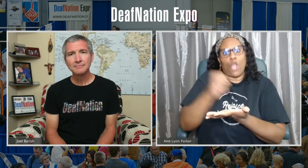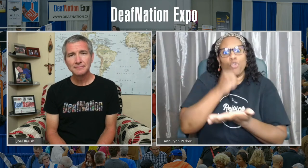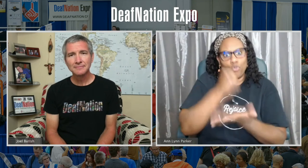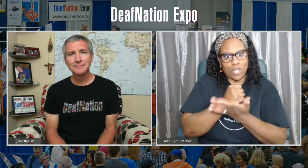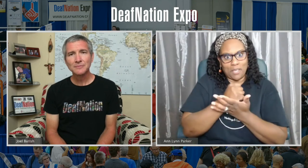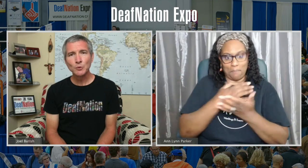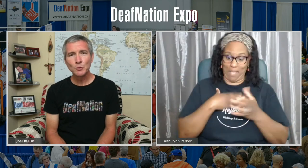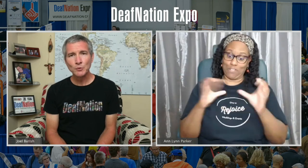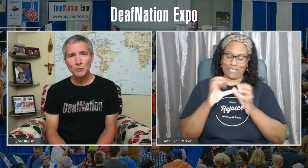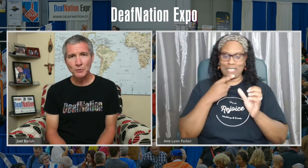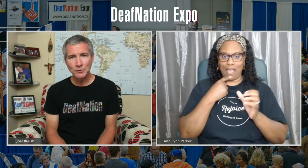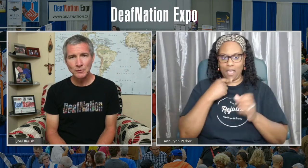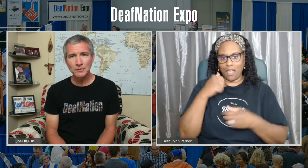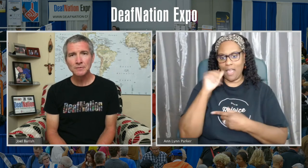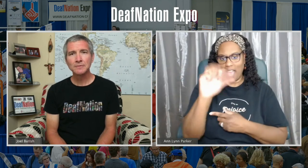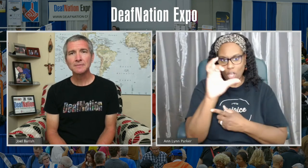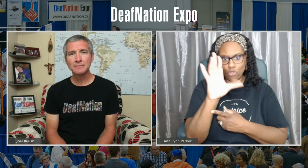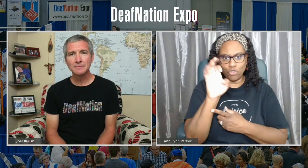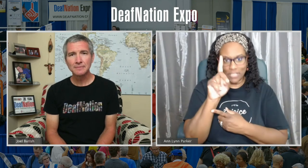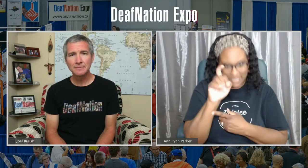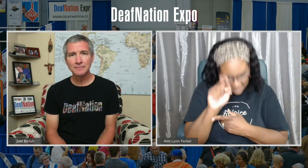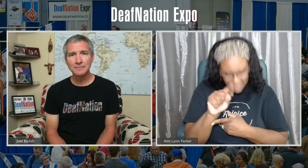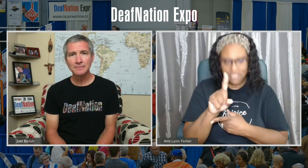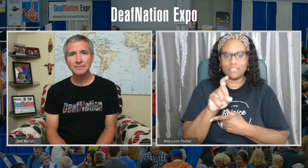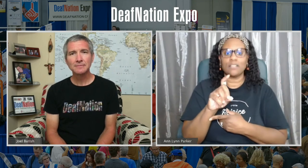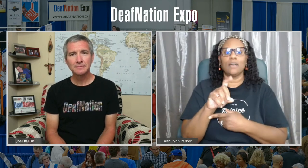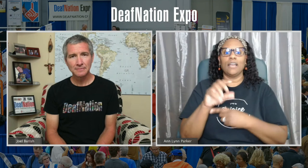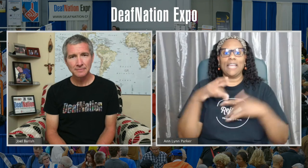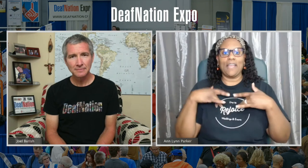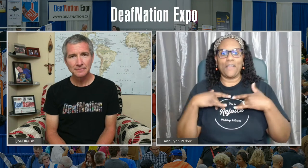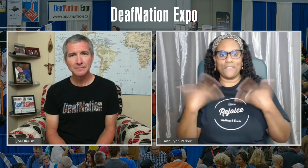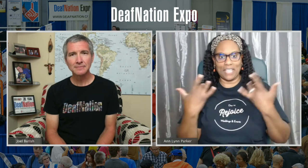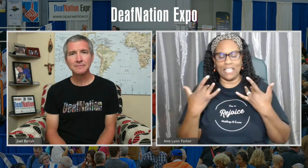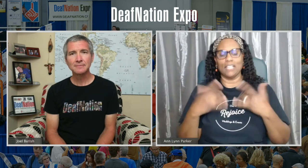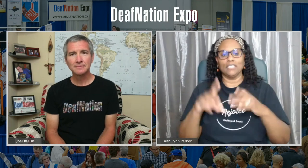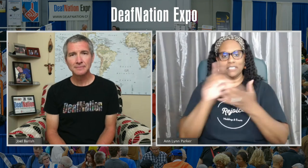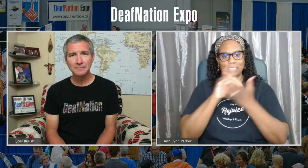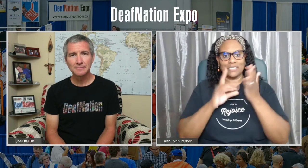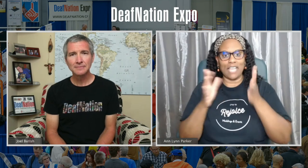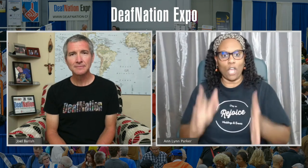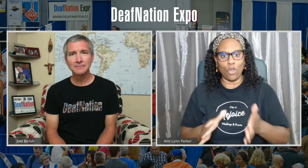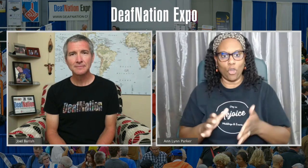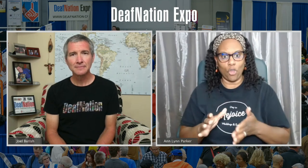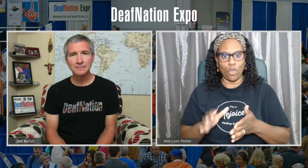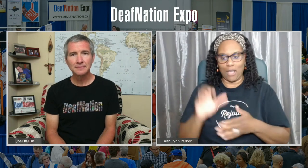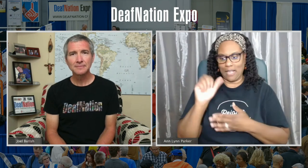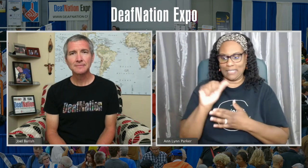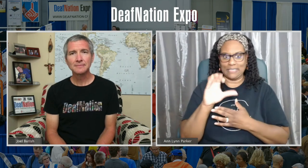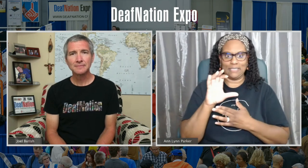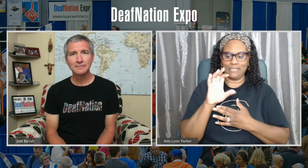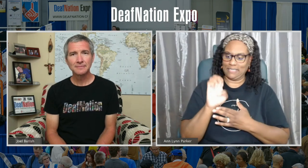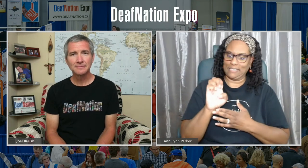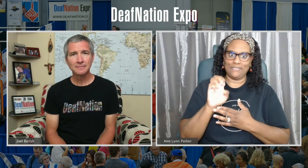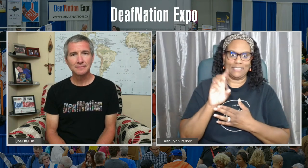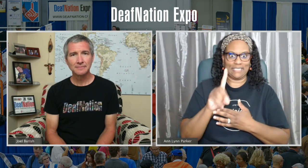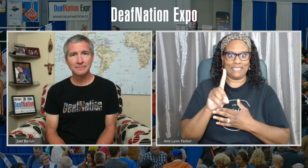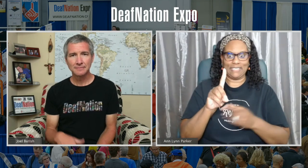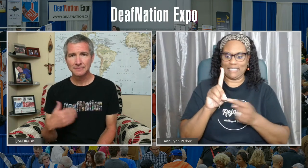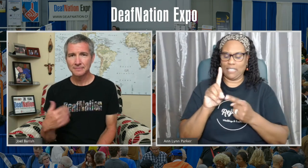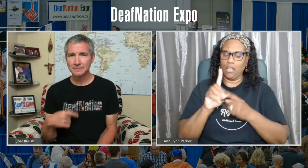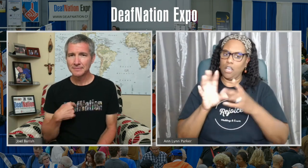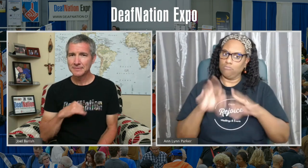My certificate says accredited event designer. ACED.